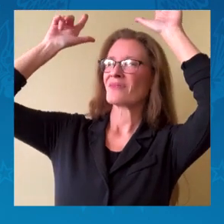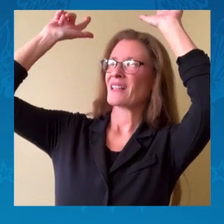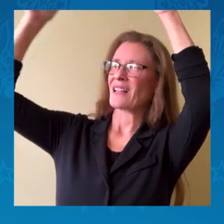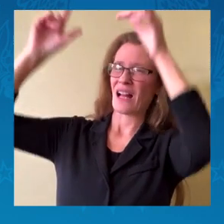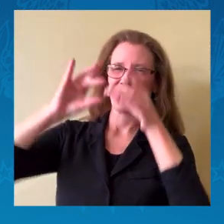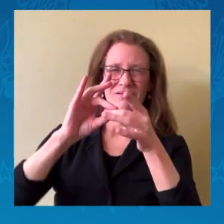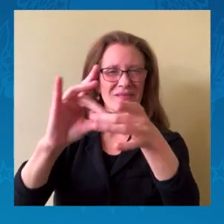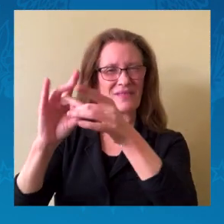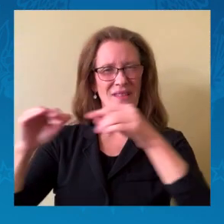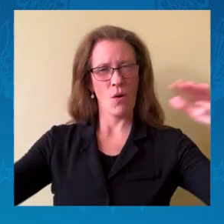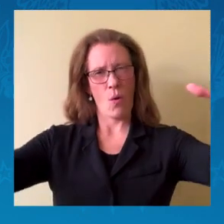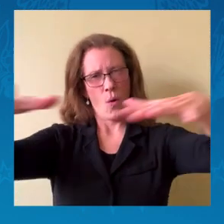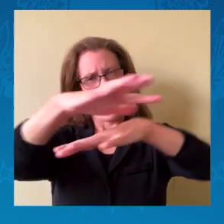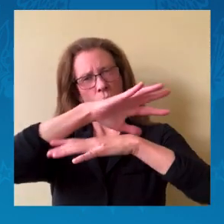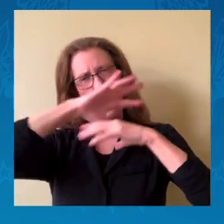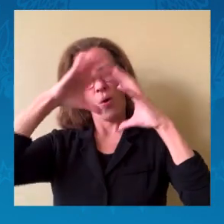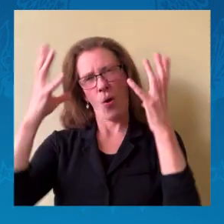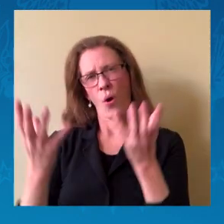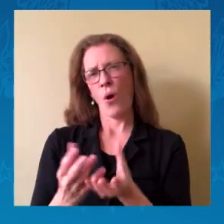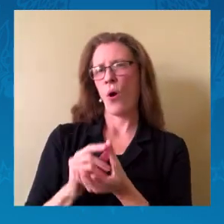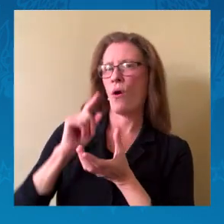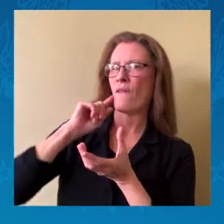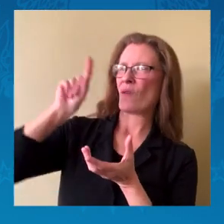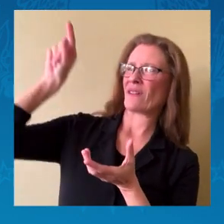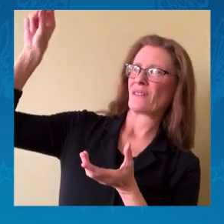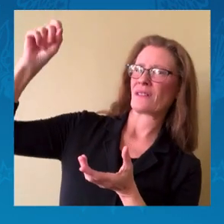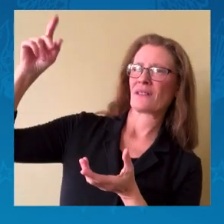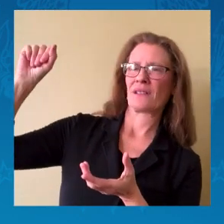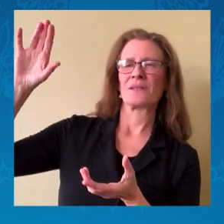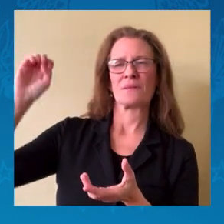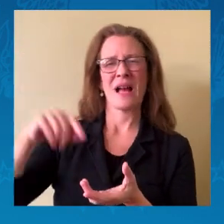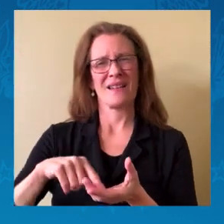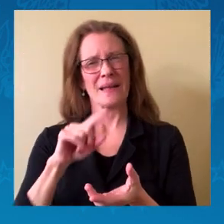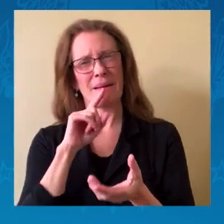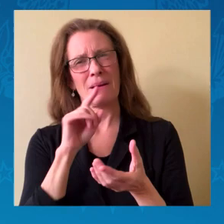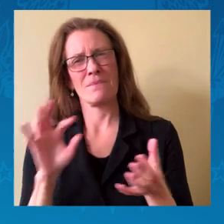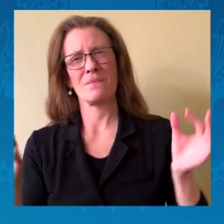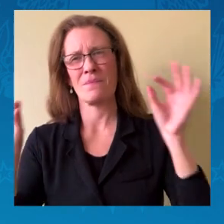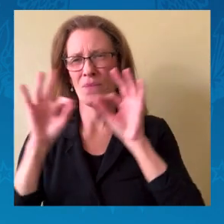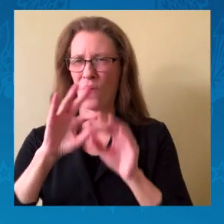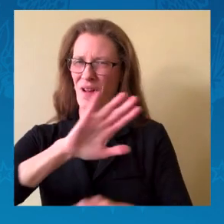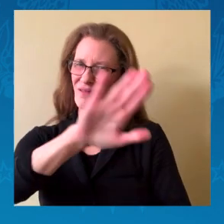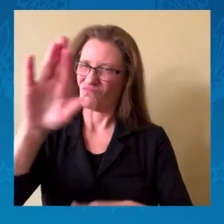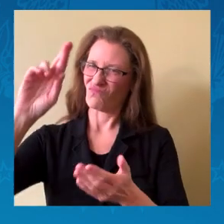of the Department of Commerce. And I'm going to next introduce the Secretary of Transportation Pete Buttigieg.